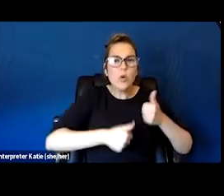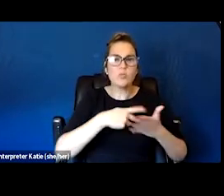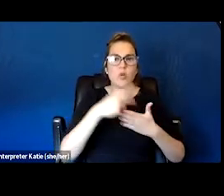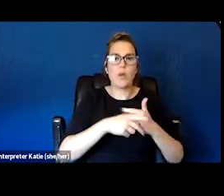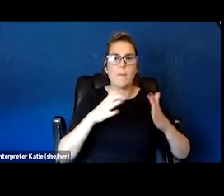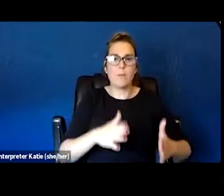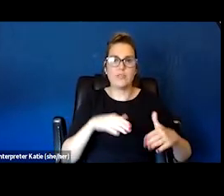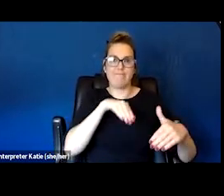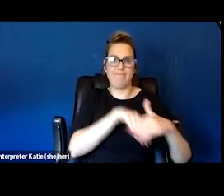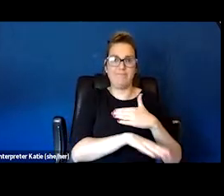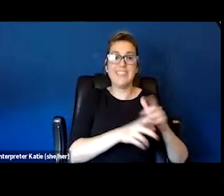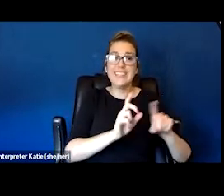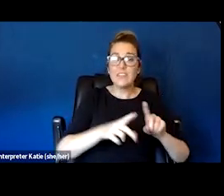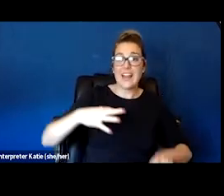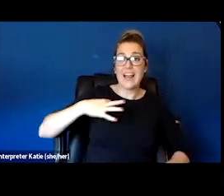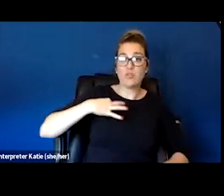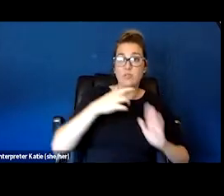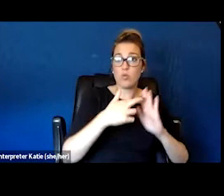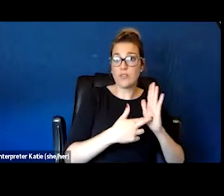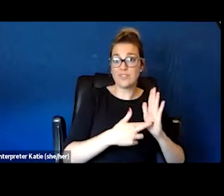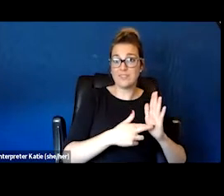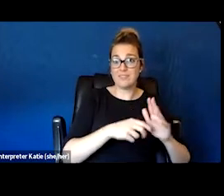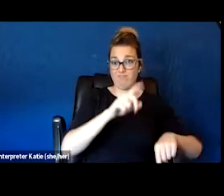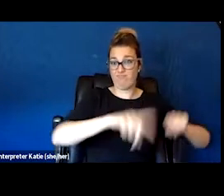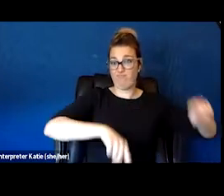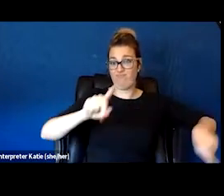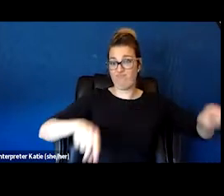which can often result in either a duplication of services